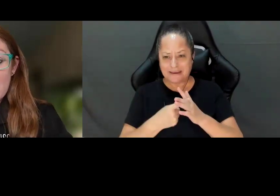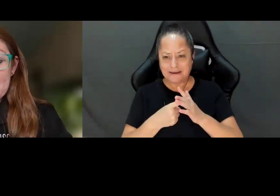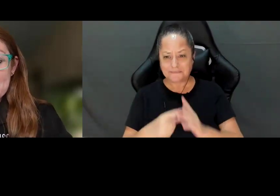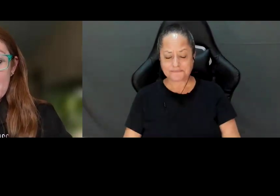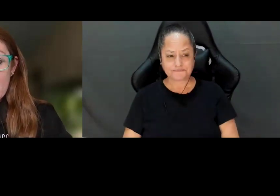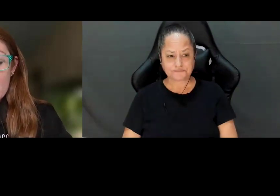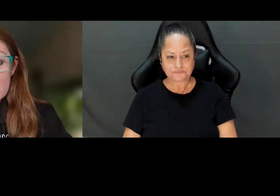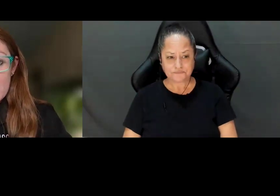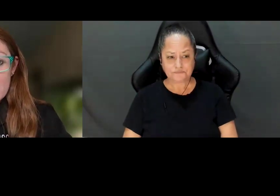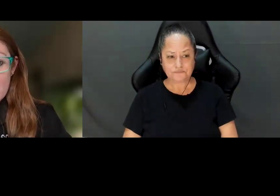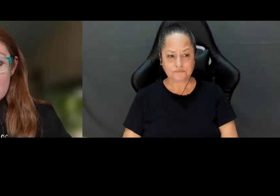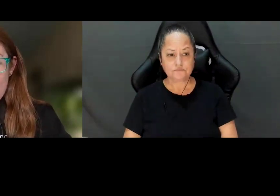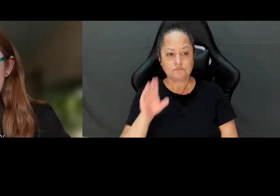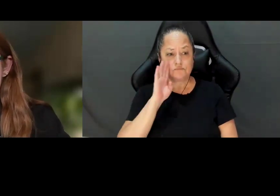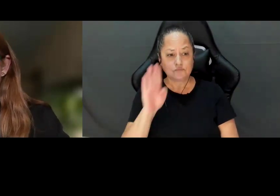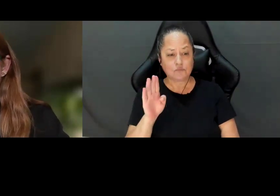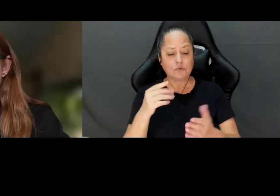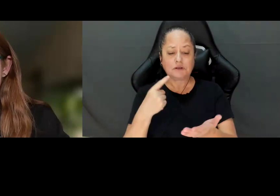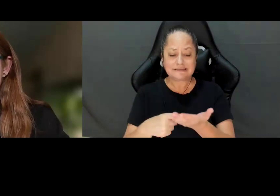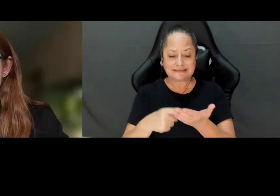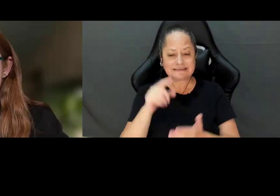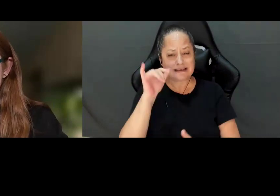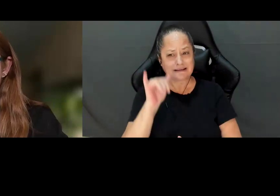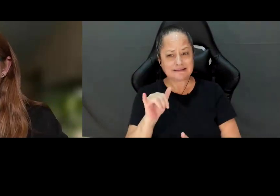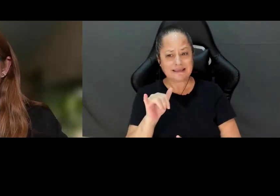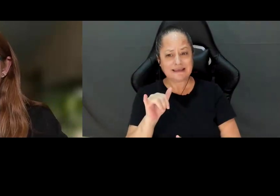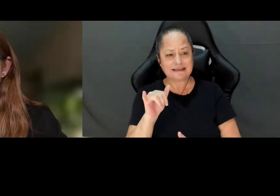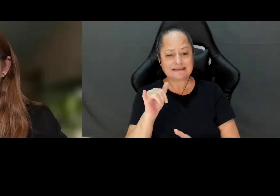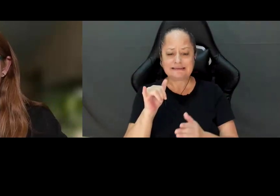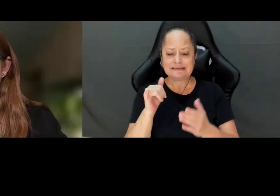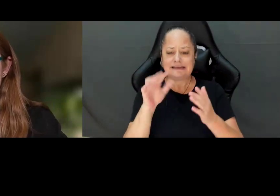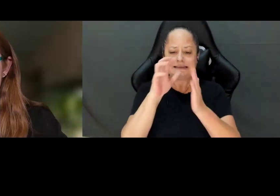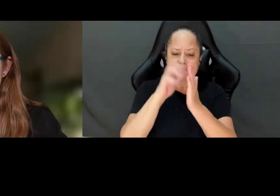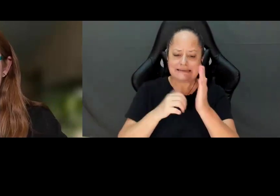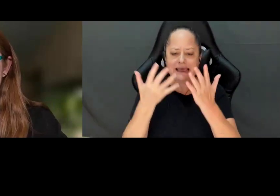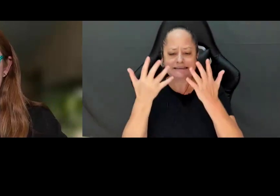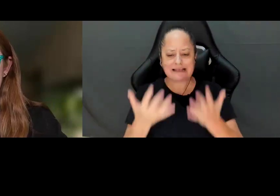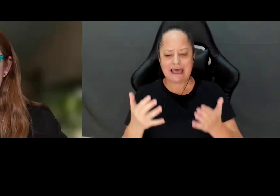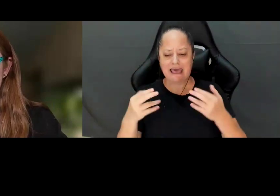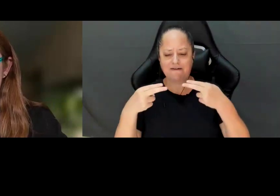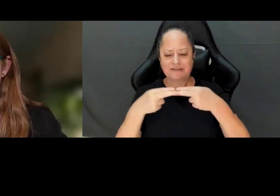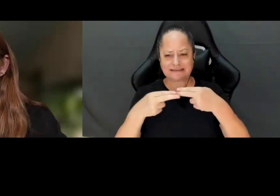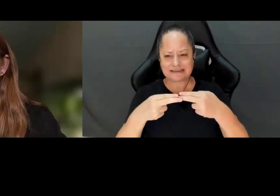I'm going to spend a lot of time on this text heavy slide talking about what we are doing